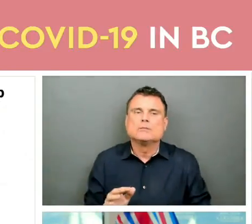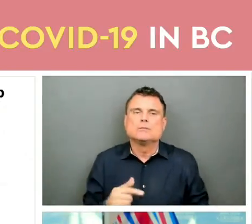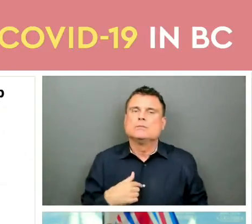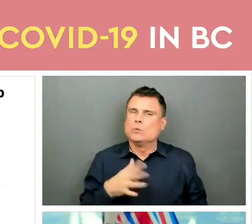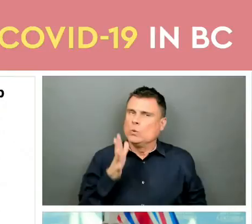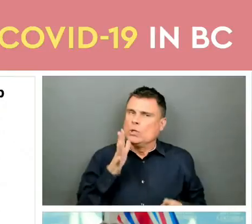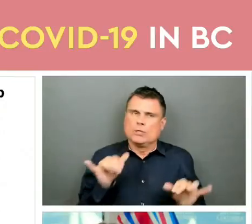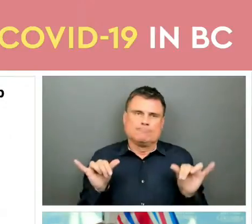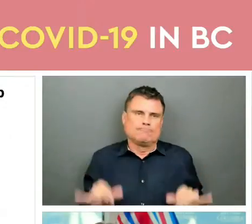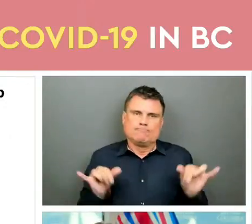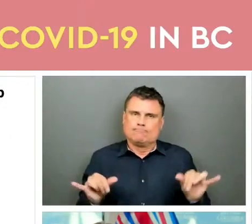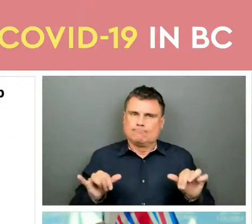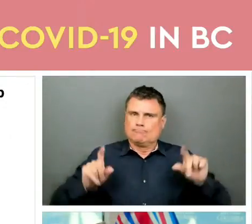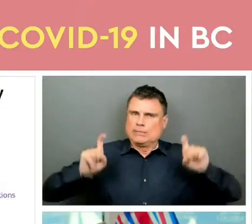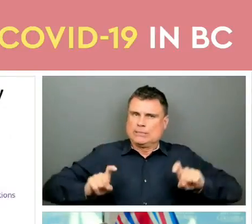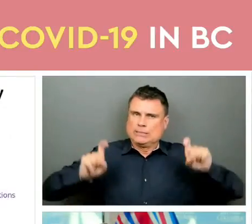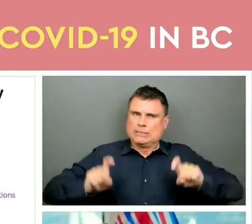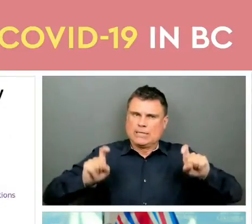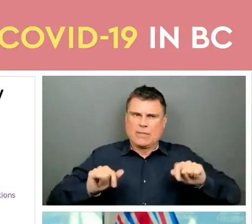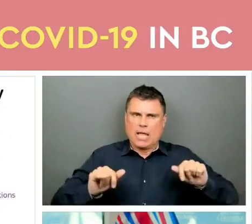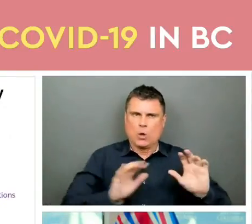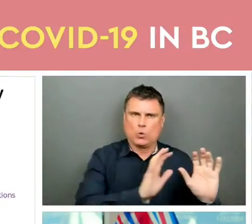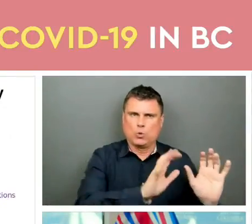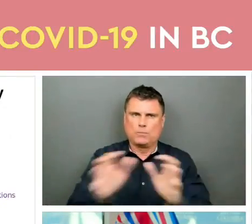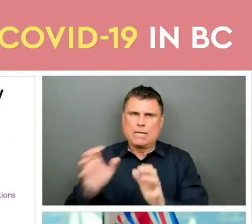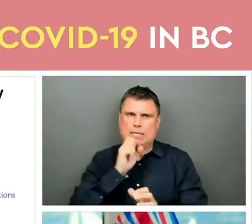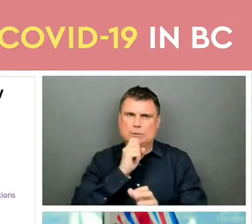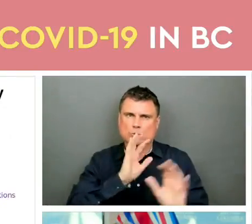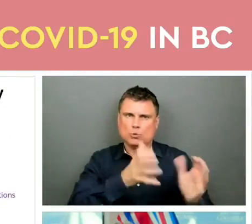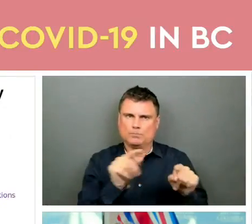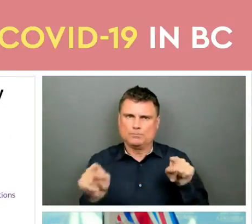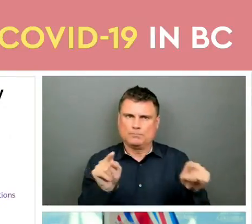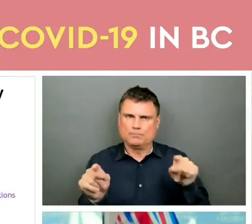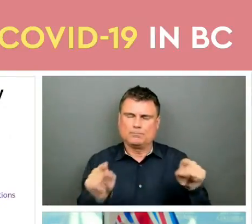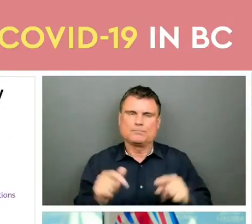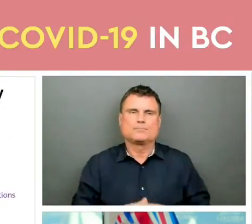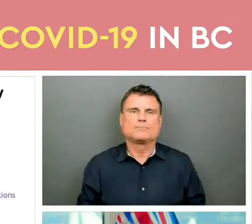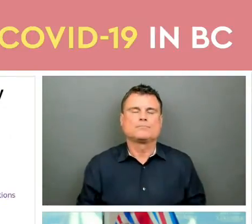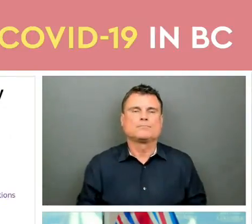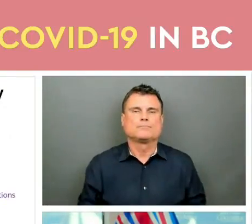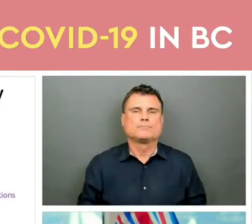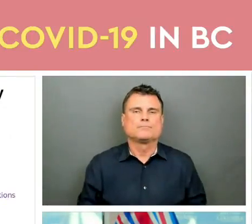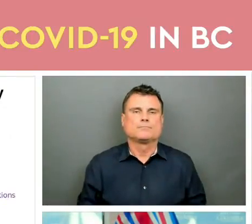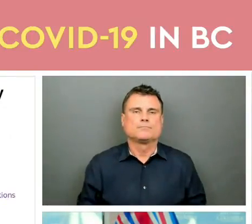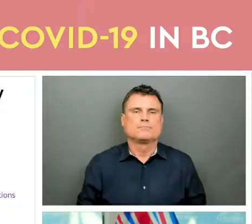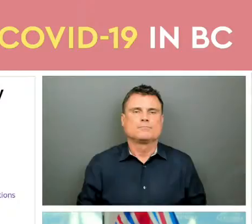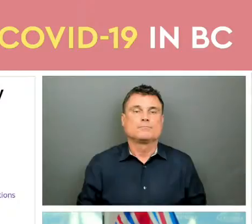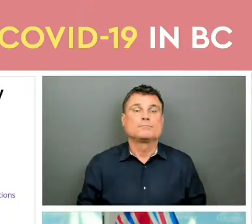monitor and that's how we will be making sure we're targeting our testing over the next few months.